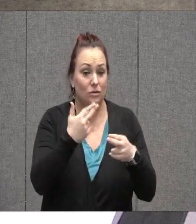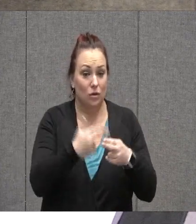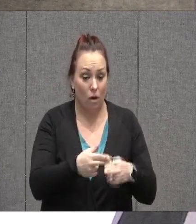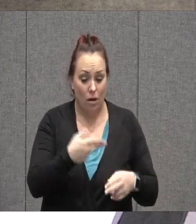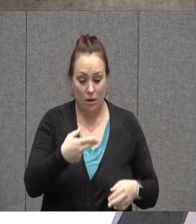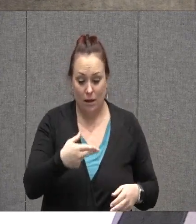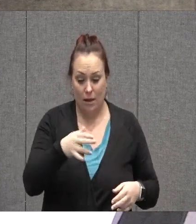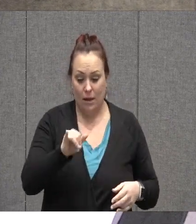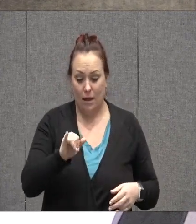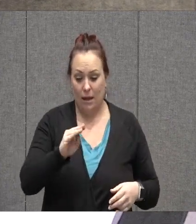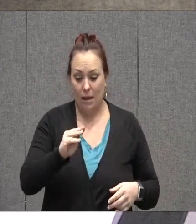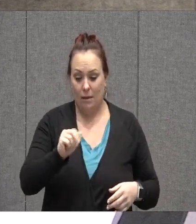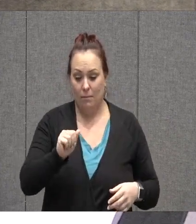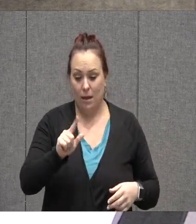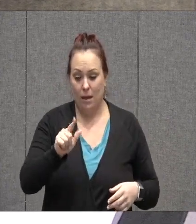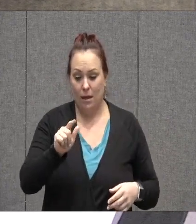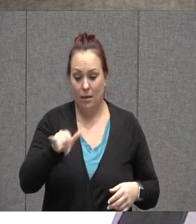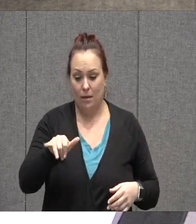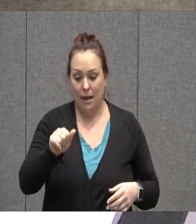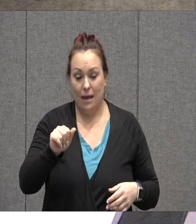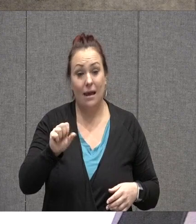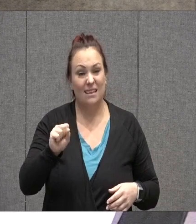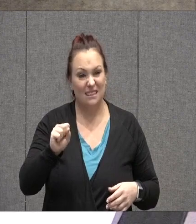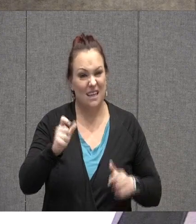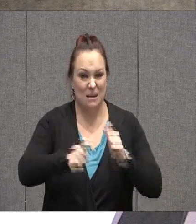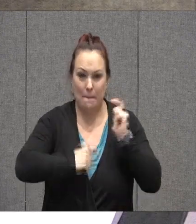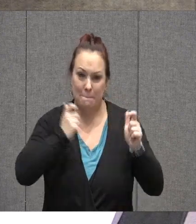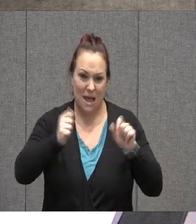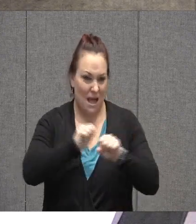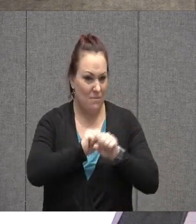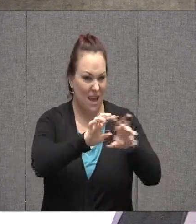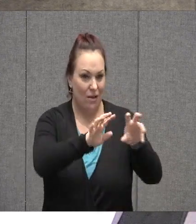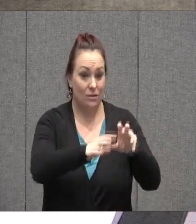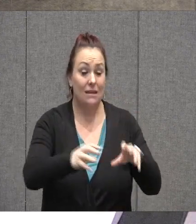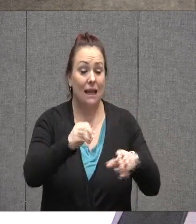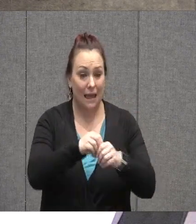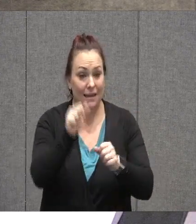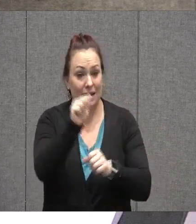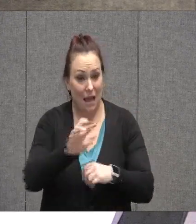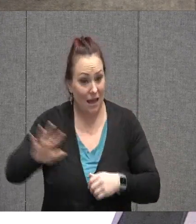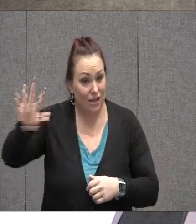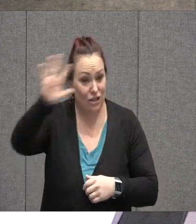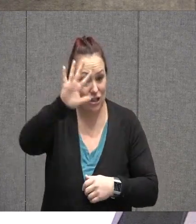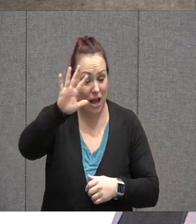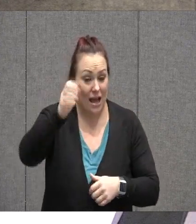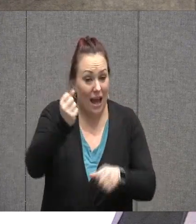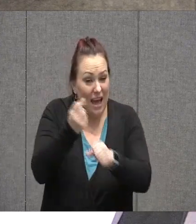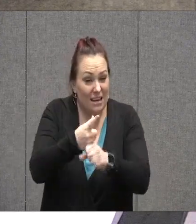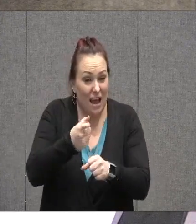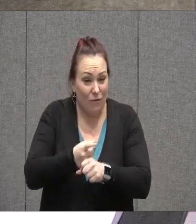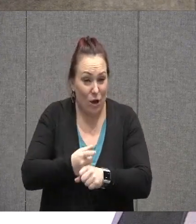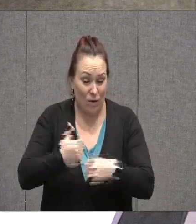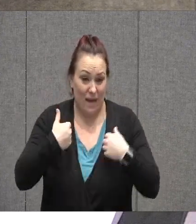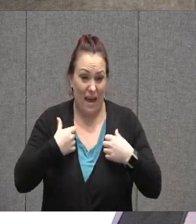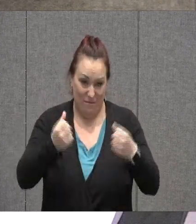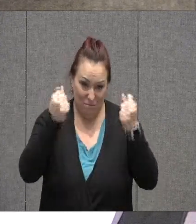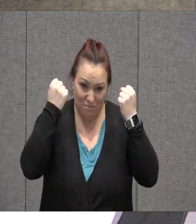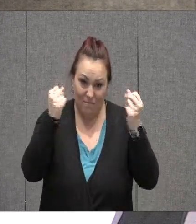Big mountain range in Asia. And they get lots of storms each year, violent storms,